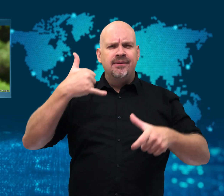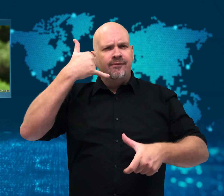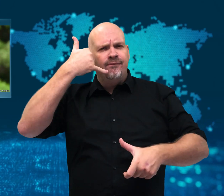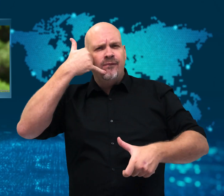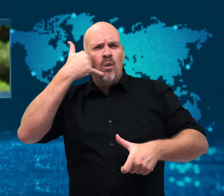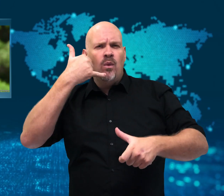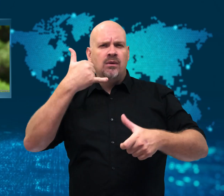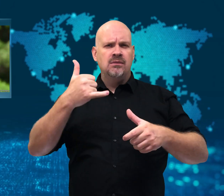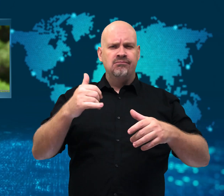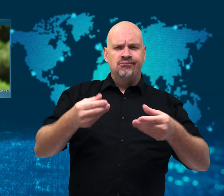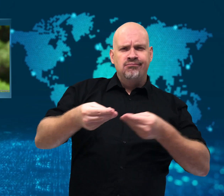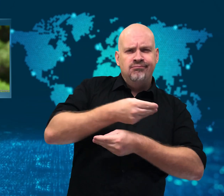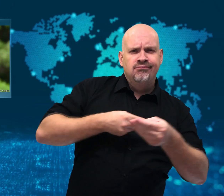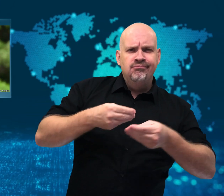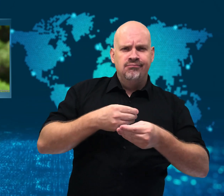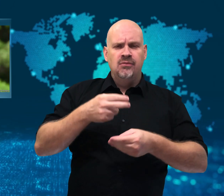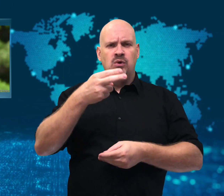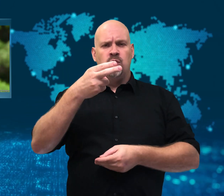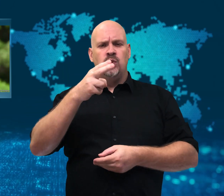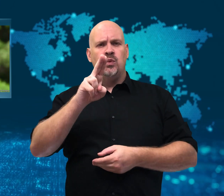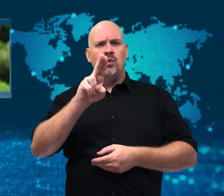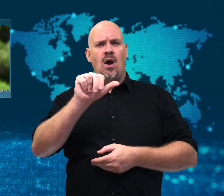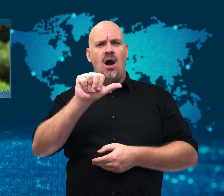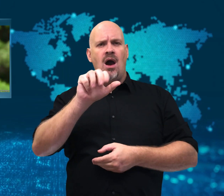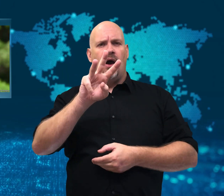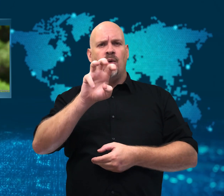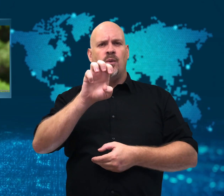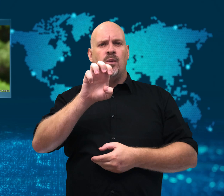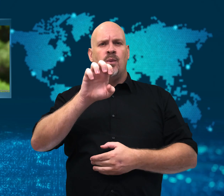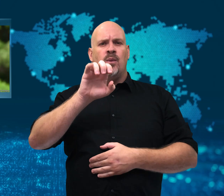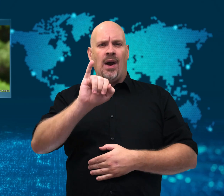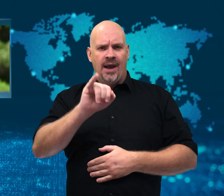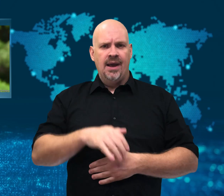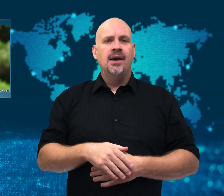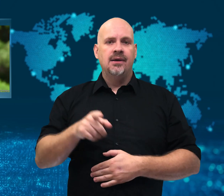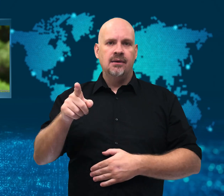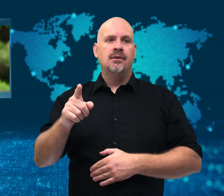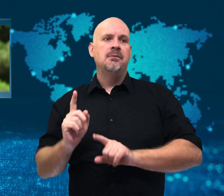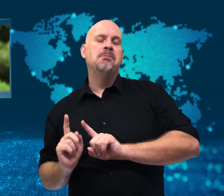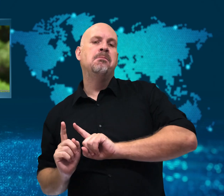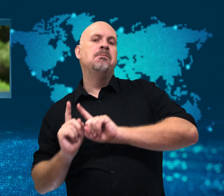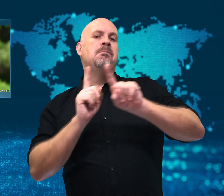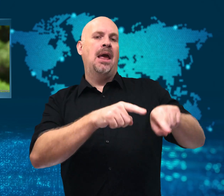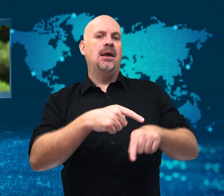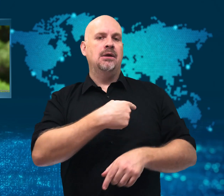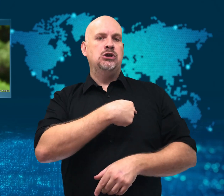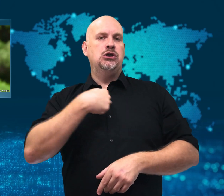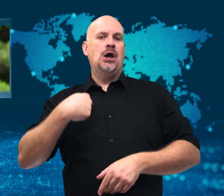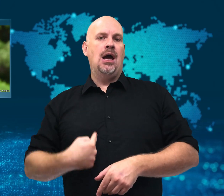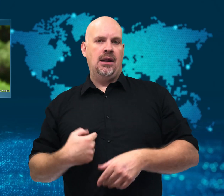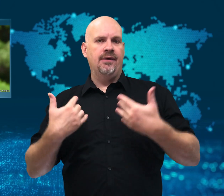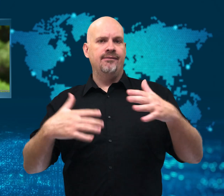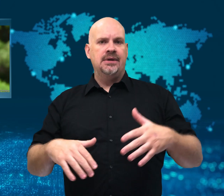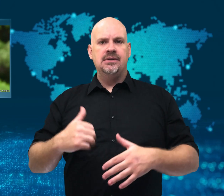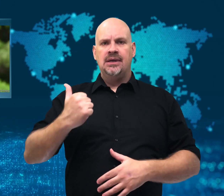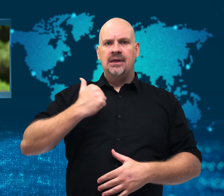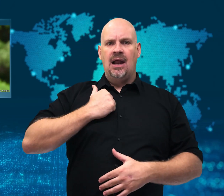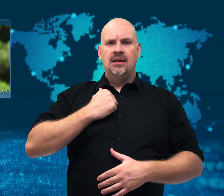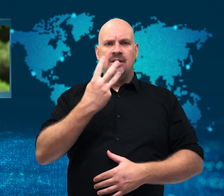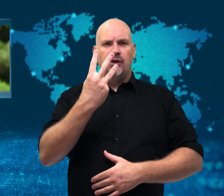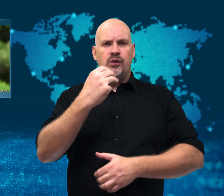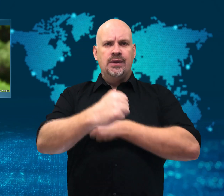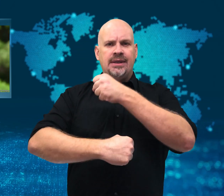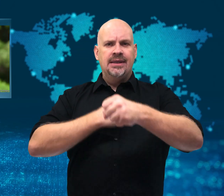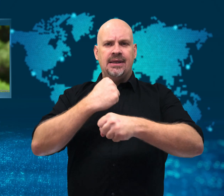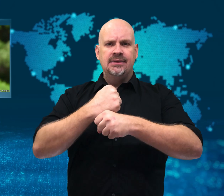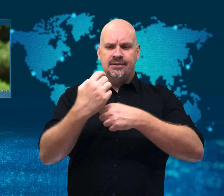was returned to China after being detained in Canada for three years.